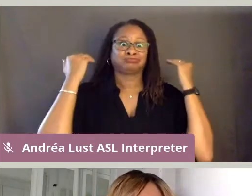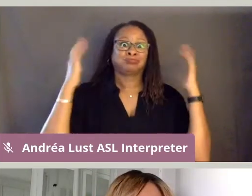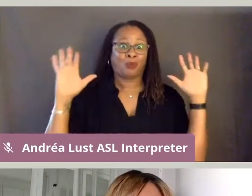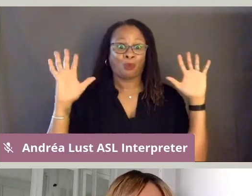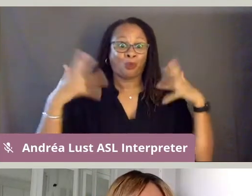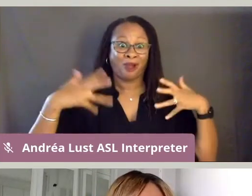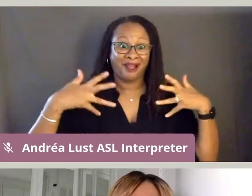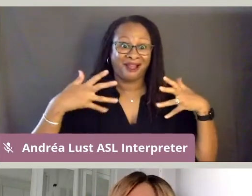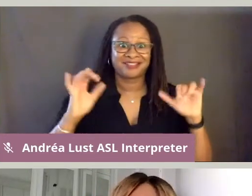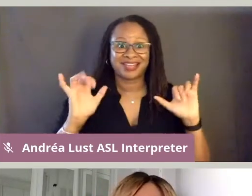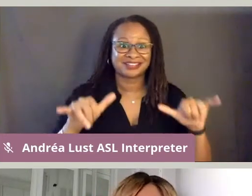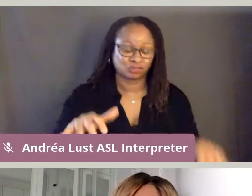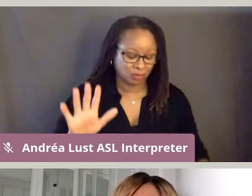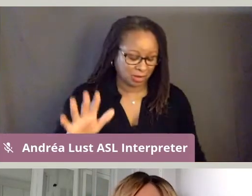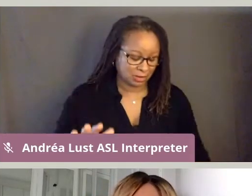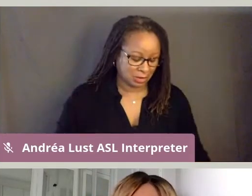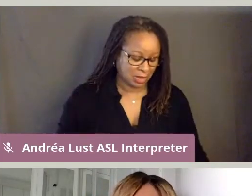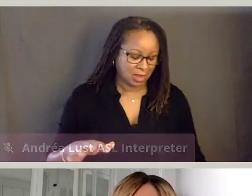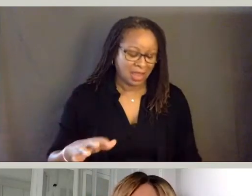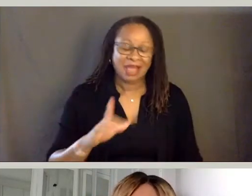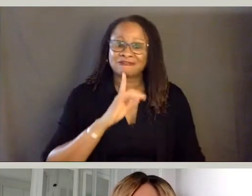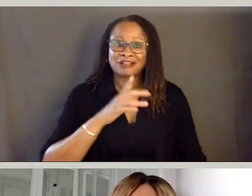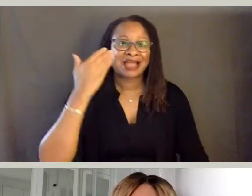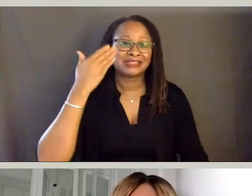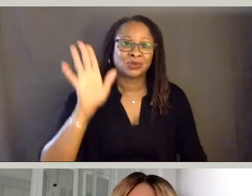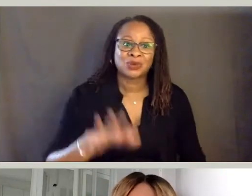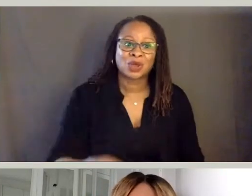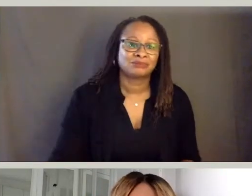And I really don't know, I'm not really clear